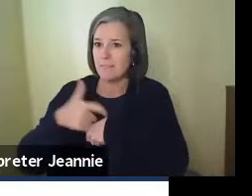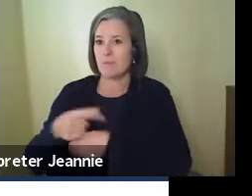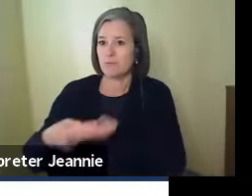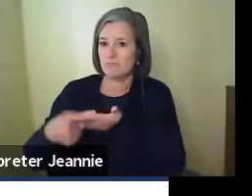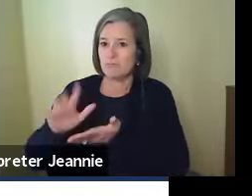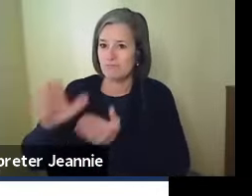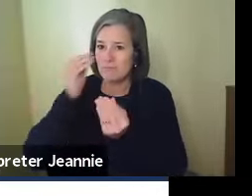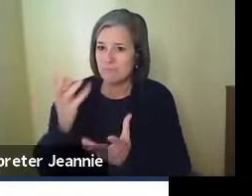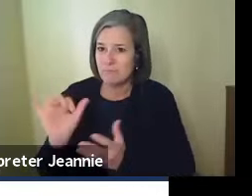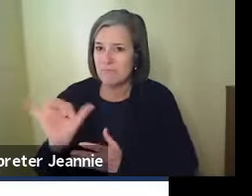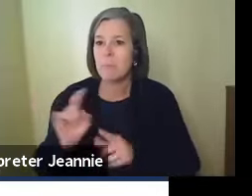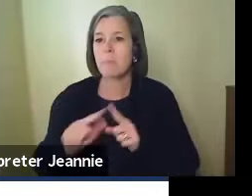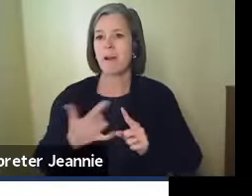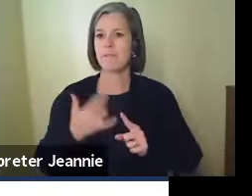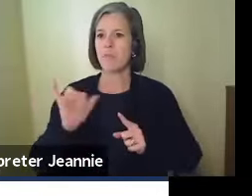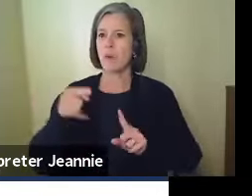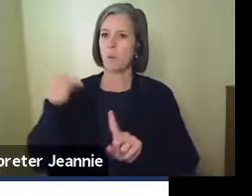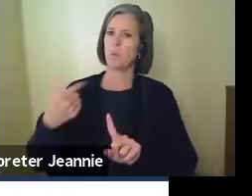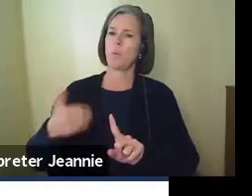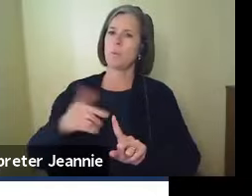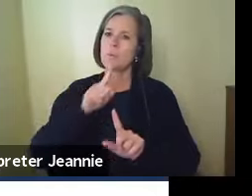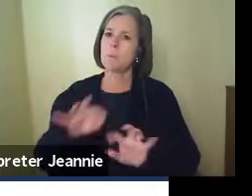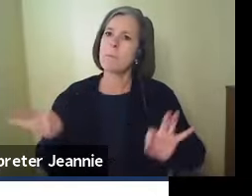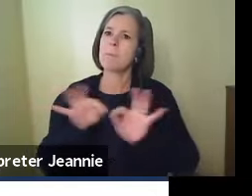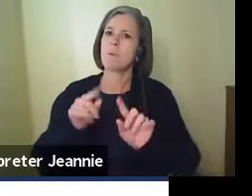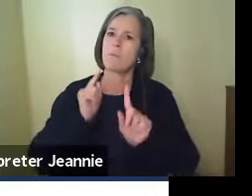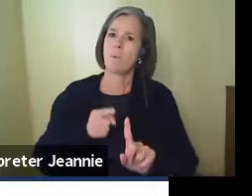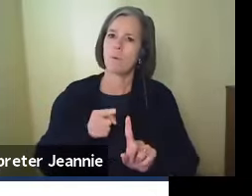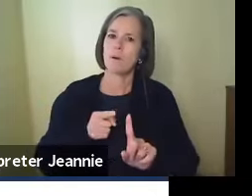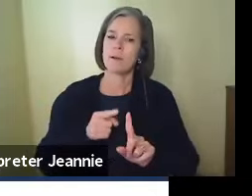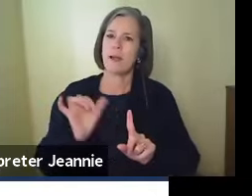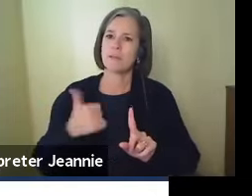I felt like that was a really important point to make as we enter this discussion, Wanda.